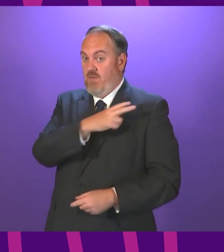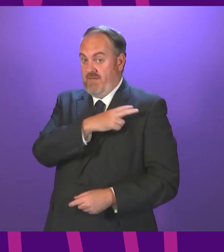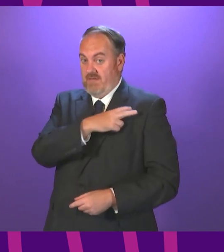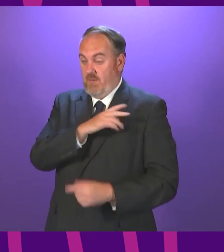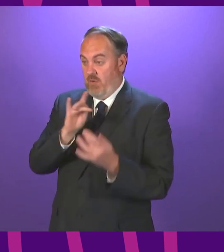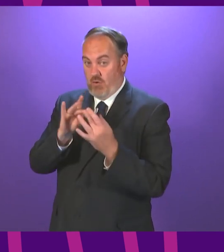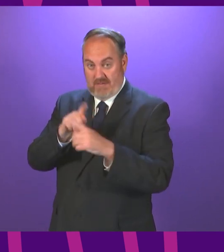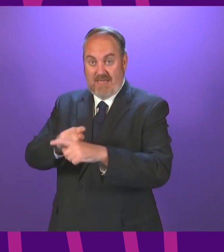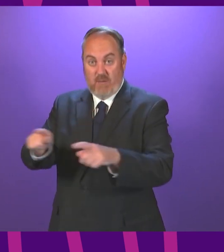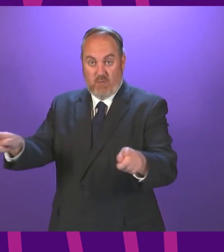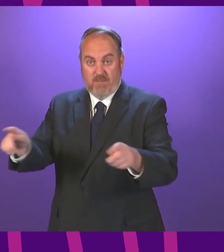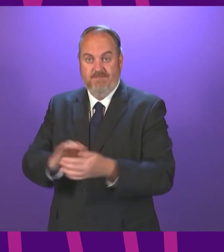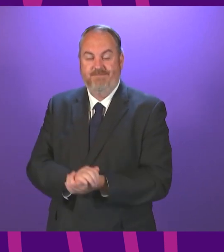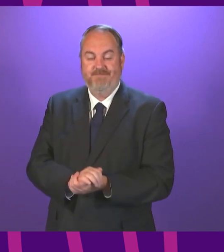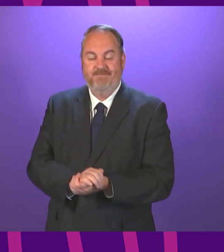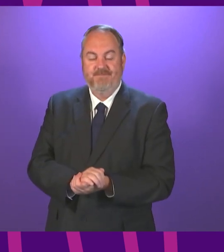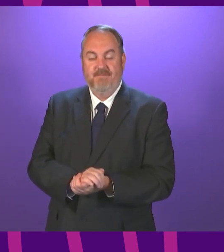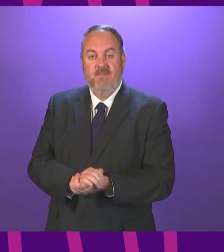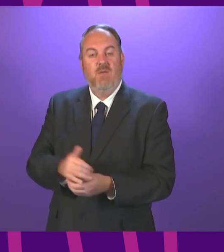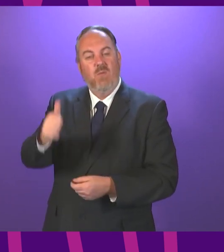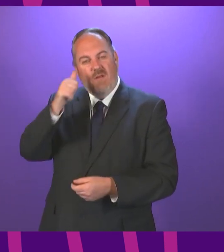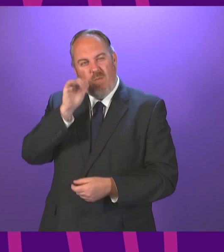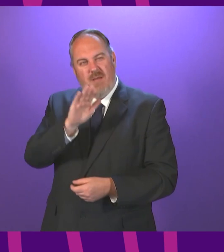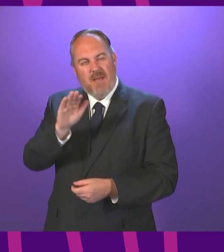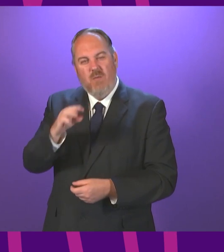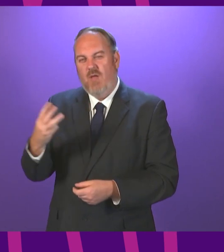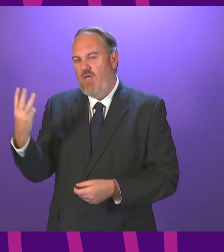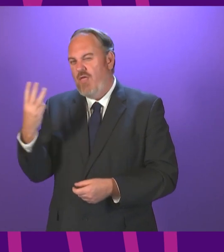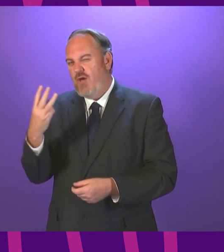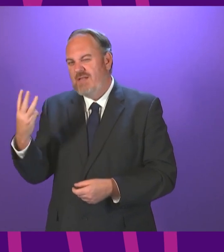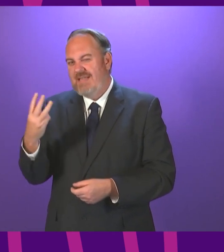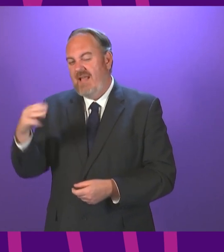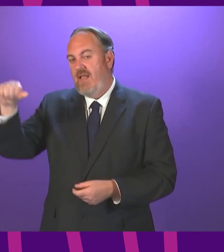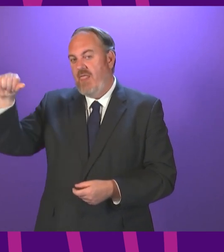Lastly, we know that around 13,000 people who are at high clinical risk